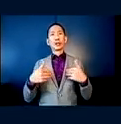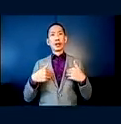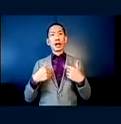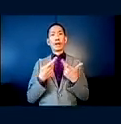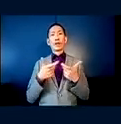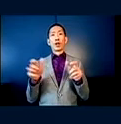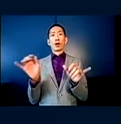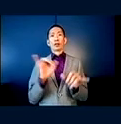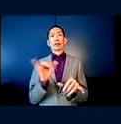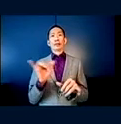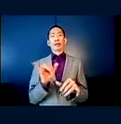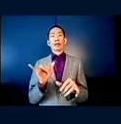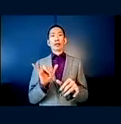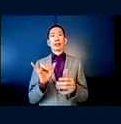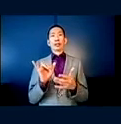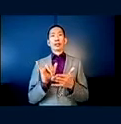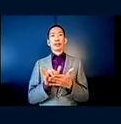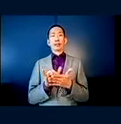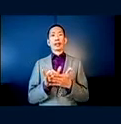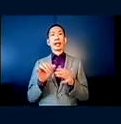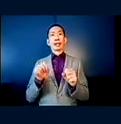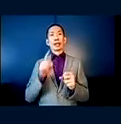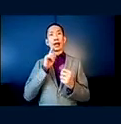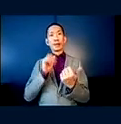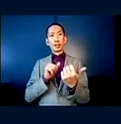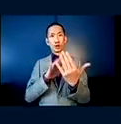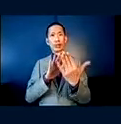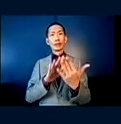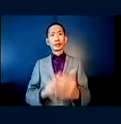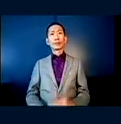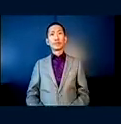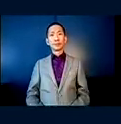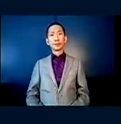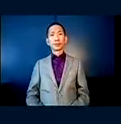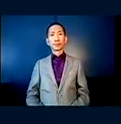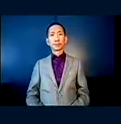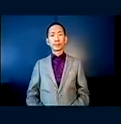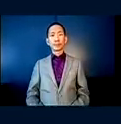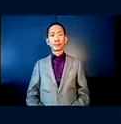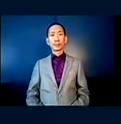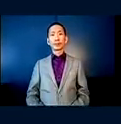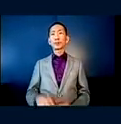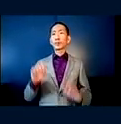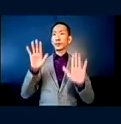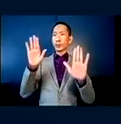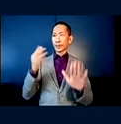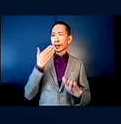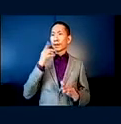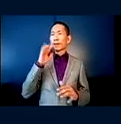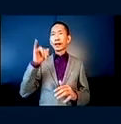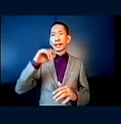WAYS BUT THERE ARE LARGE SIMILARITIES THAT CAN BE ADDRESSED. GREAT.